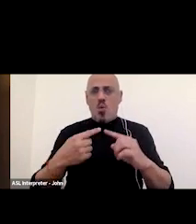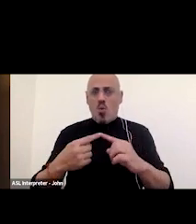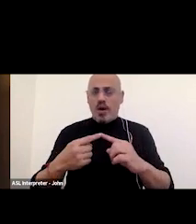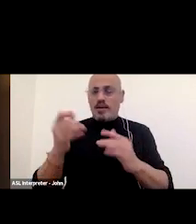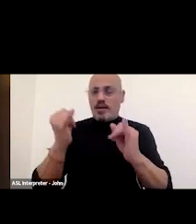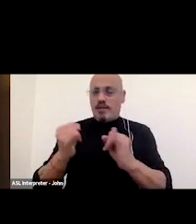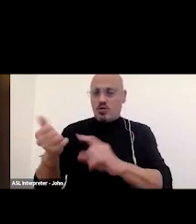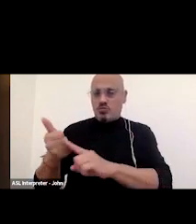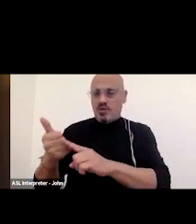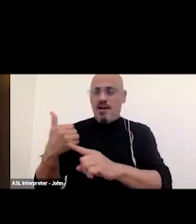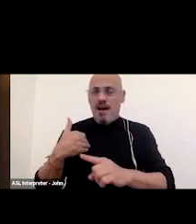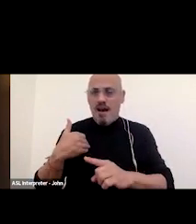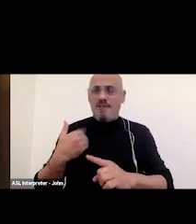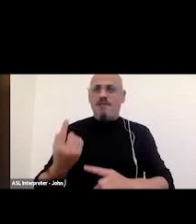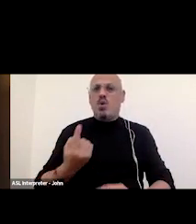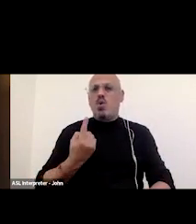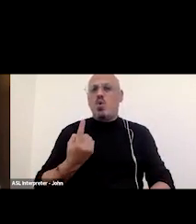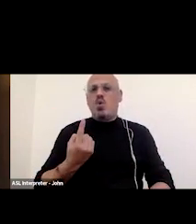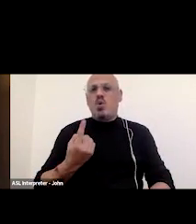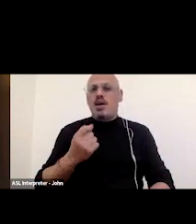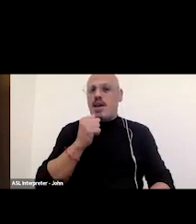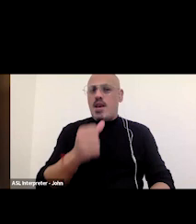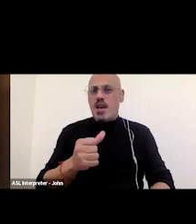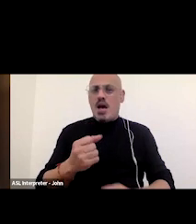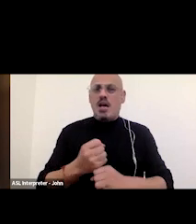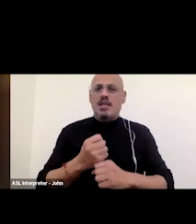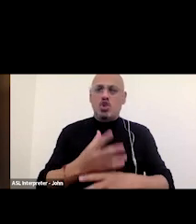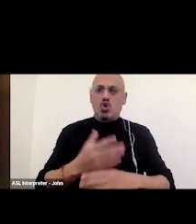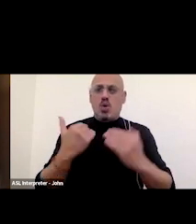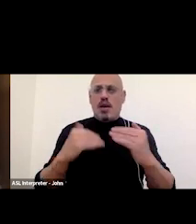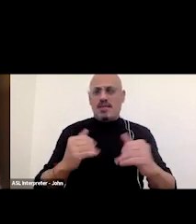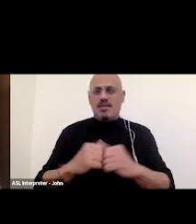has solely a non-exertional limitation or impairment,